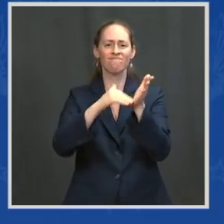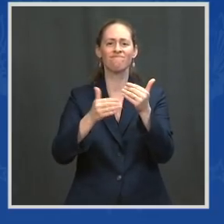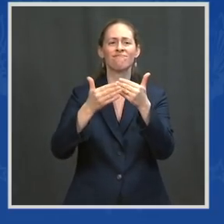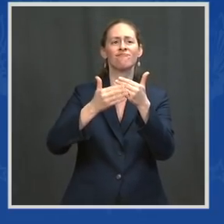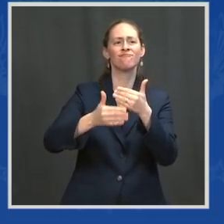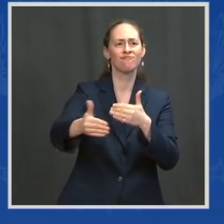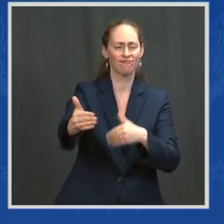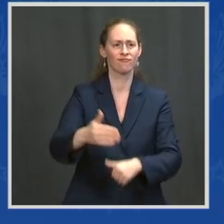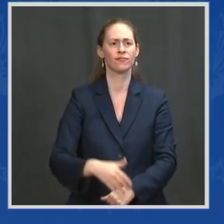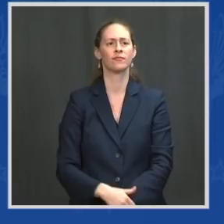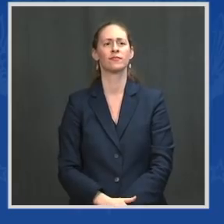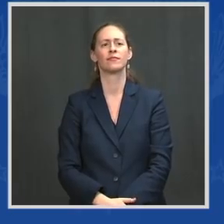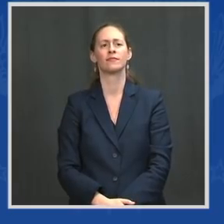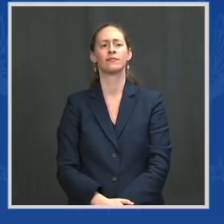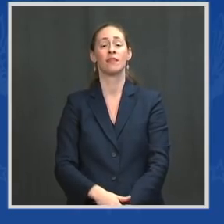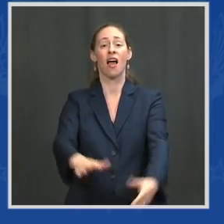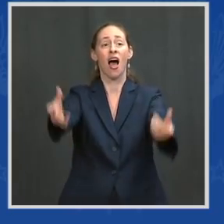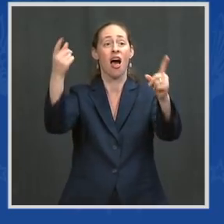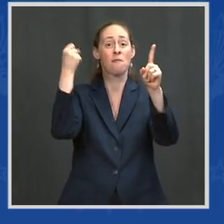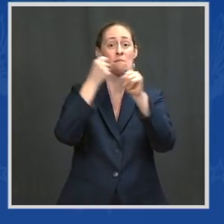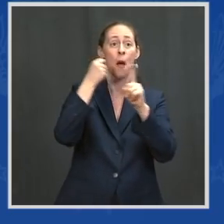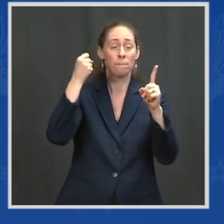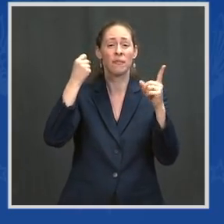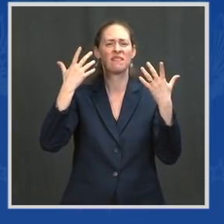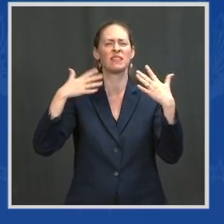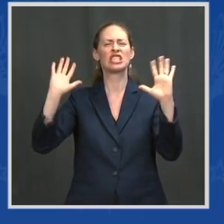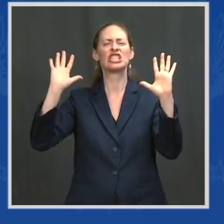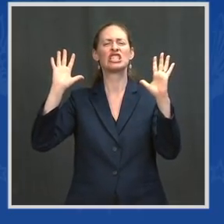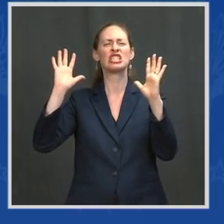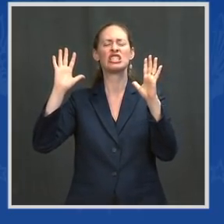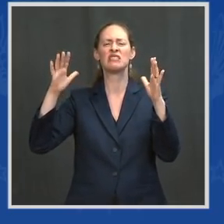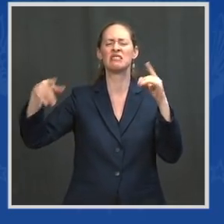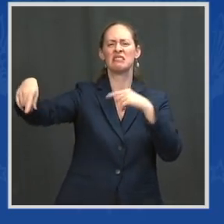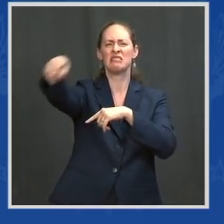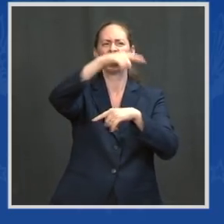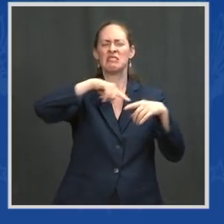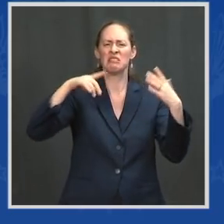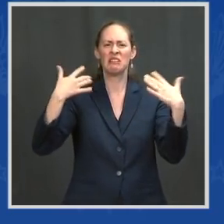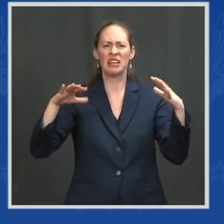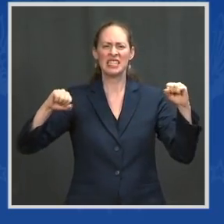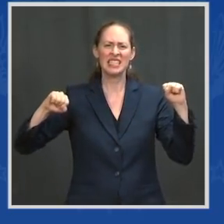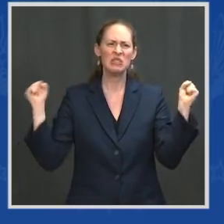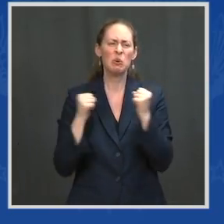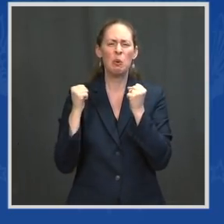mixed with precipitation the likes of which we have not seen in decades here in the city of Lake Charles.